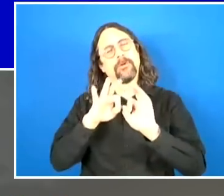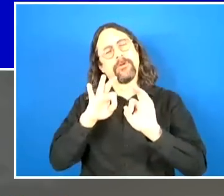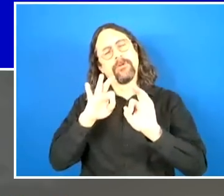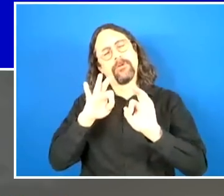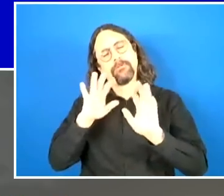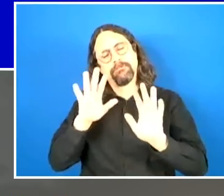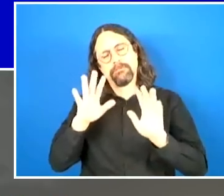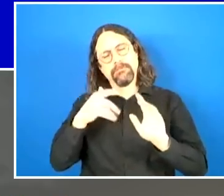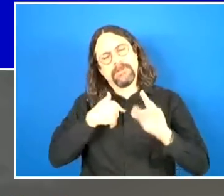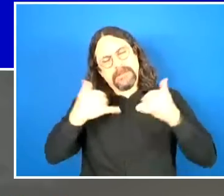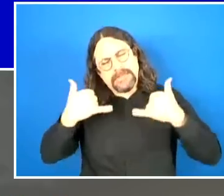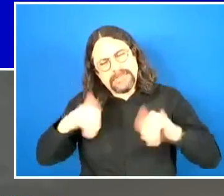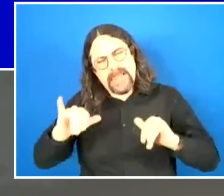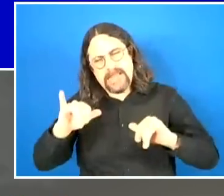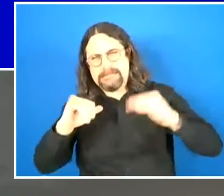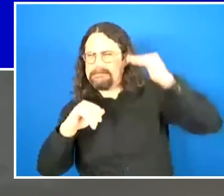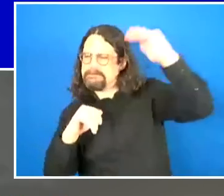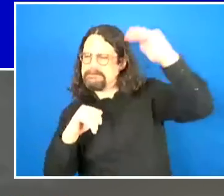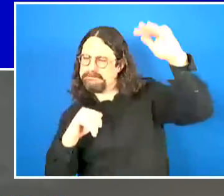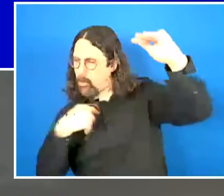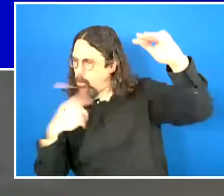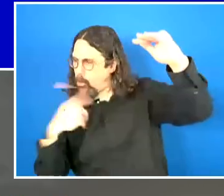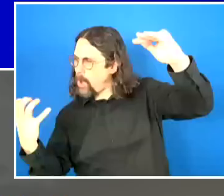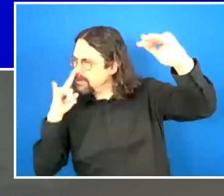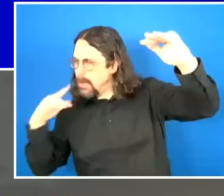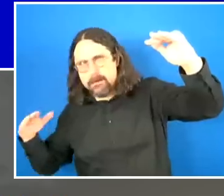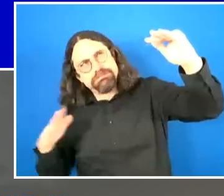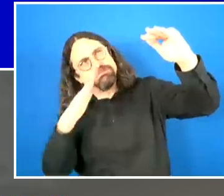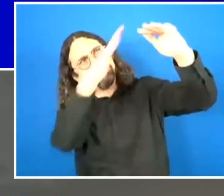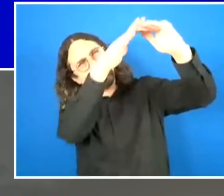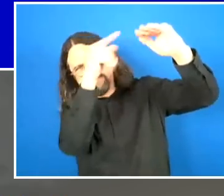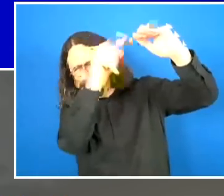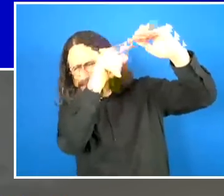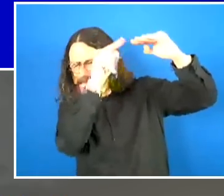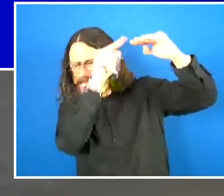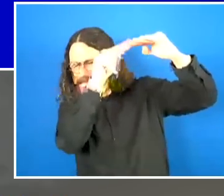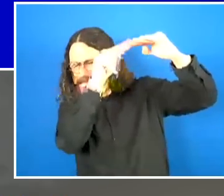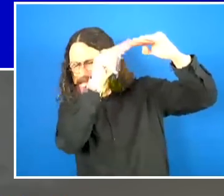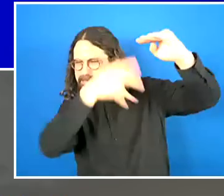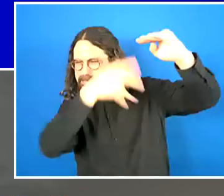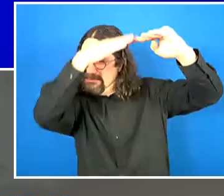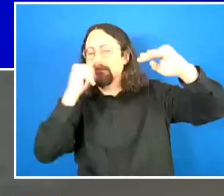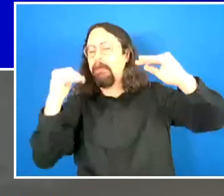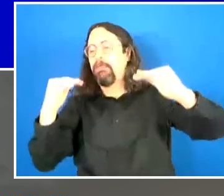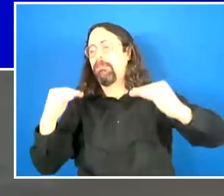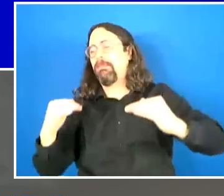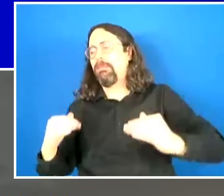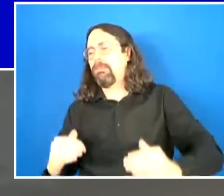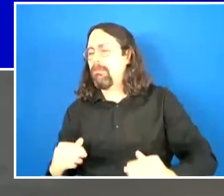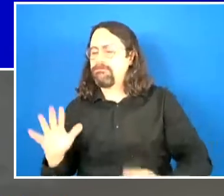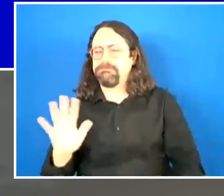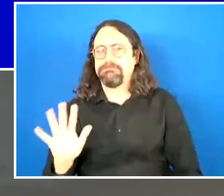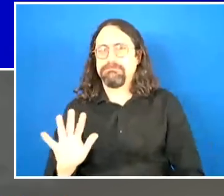AN APPROACH THAT HELPS THEM BE THEIR BEST. THAT WORK CTONINSUE DAN IT WILL EVEN MORE